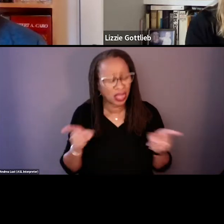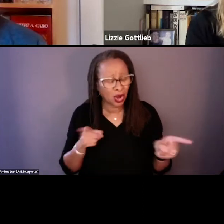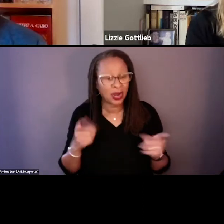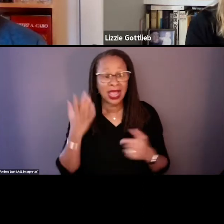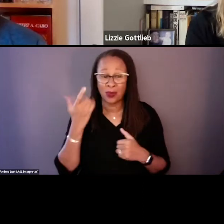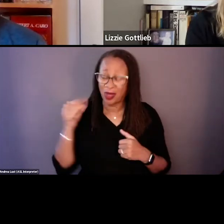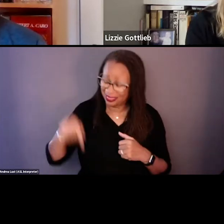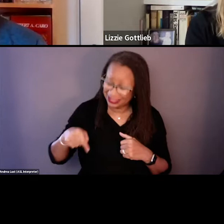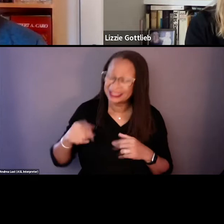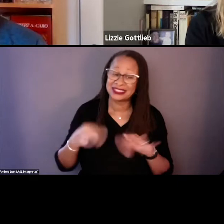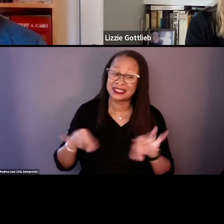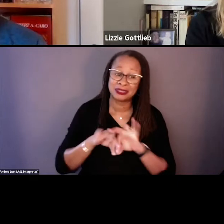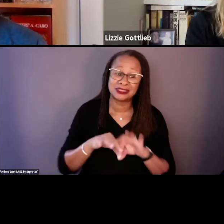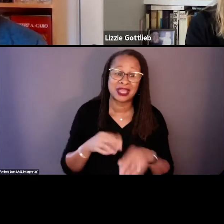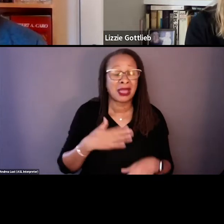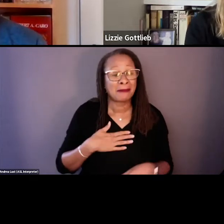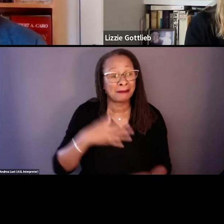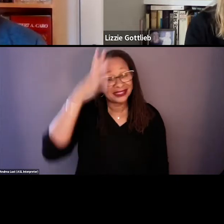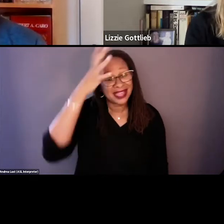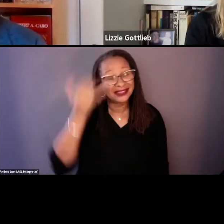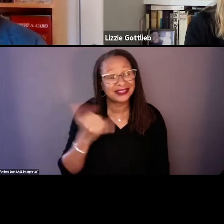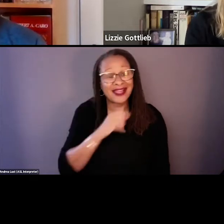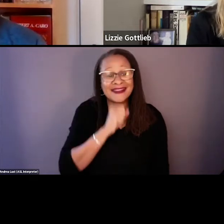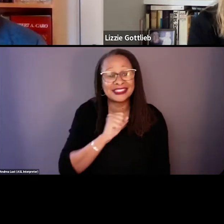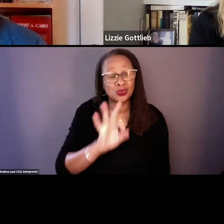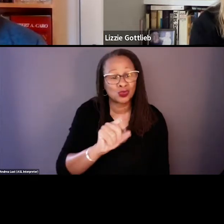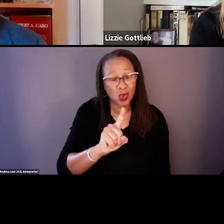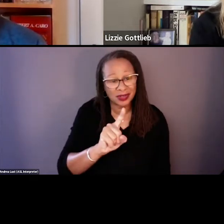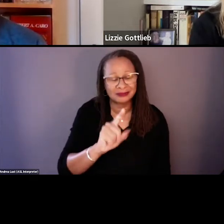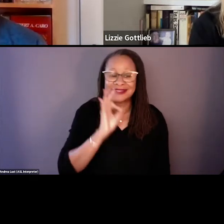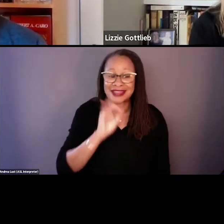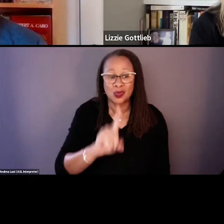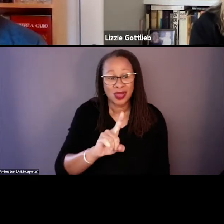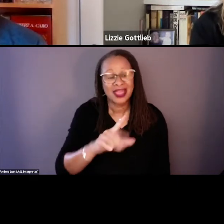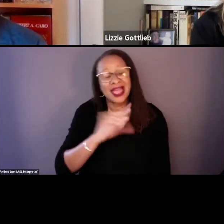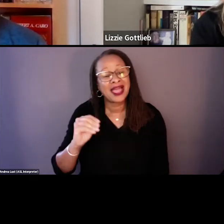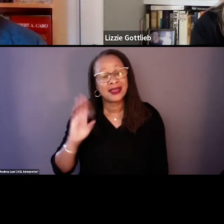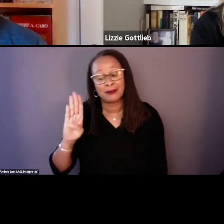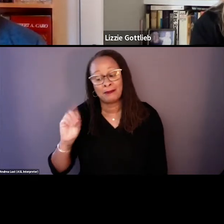and why this matters. You know, I think they're both- My dad is 91, and Bob Caro is 86,